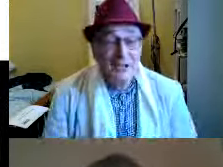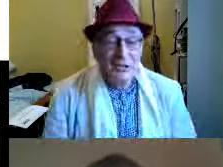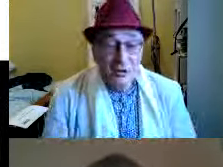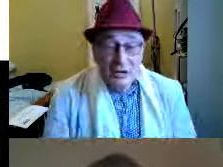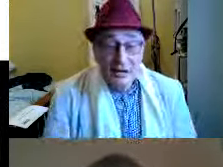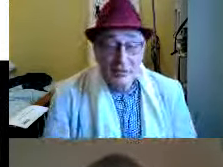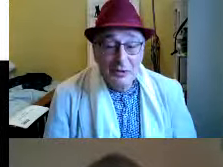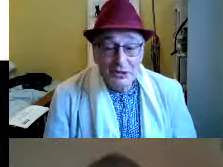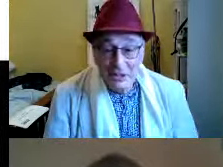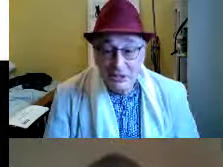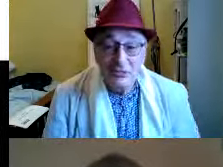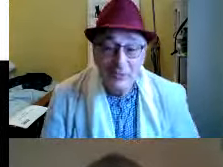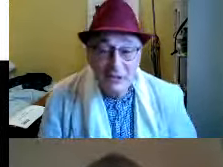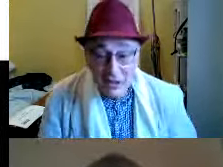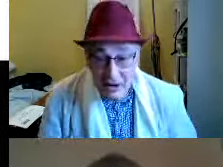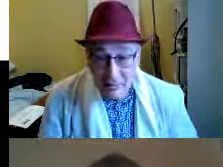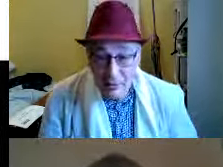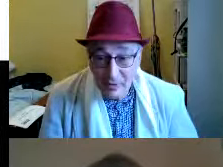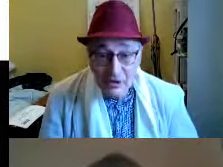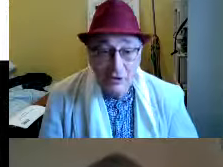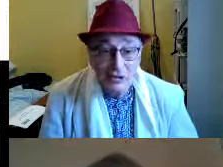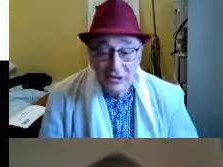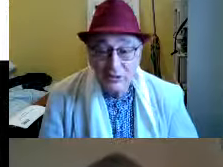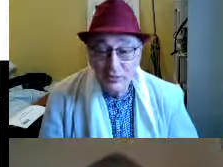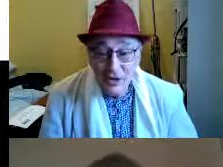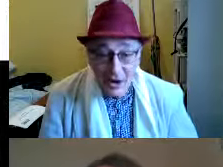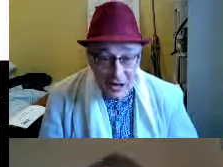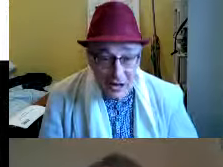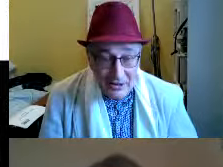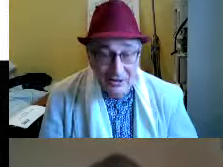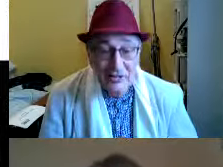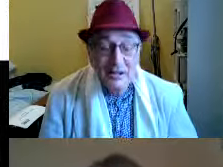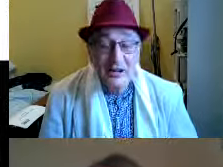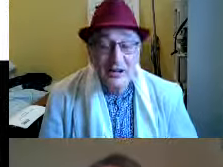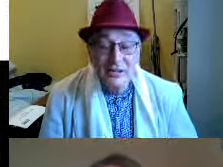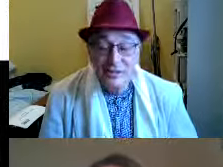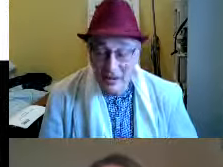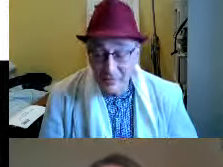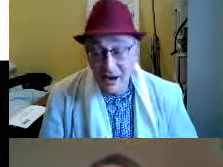so putting the disability art movement in context for the art canon and that bit i